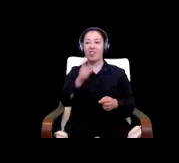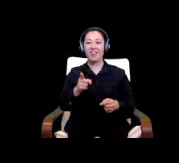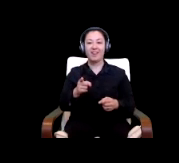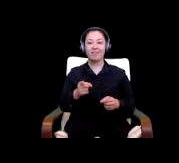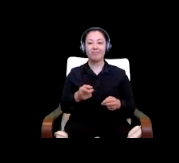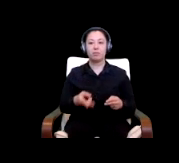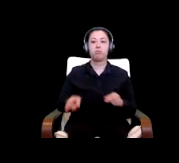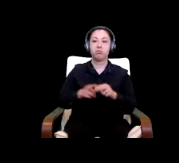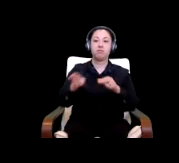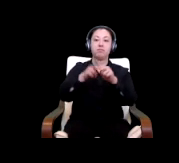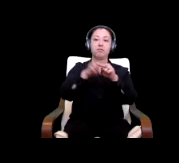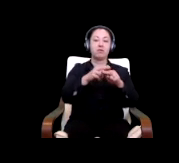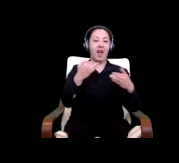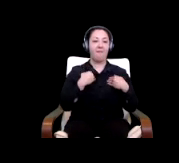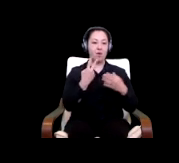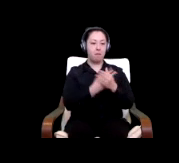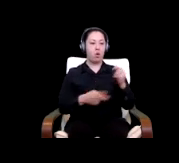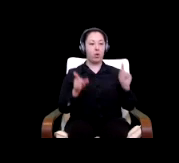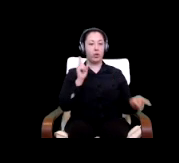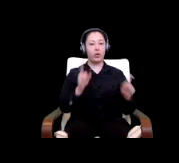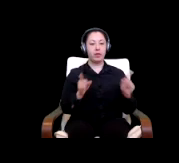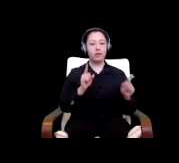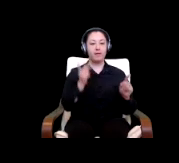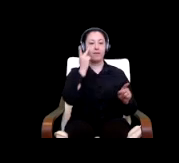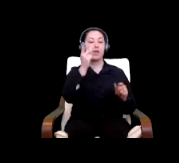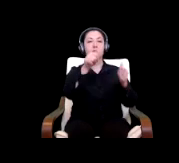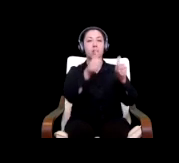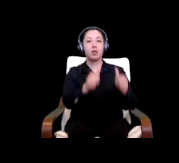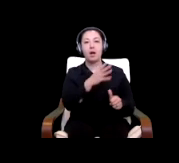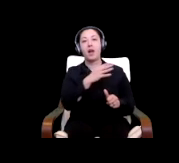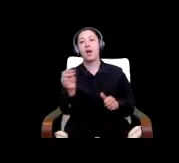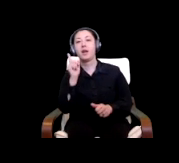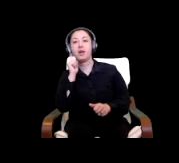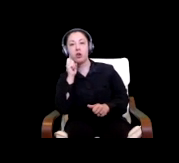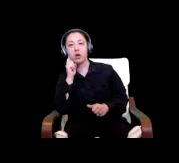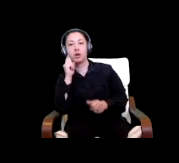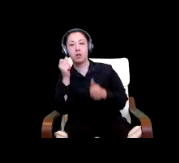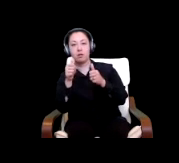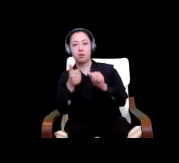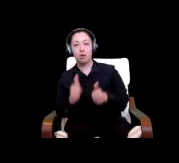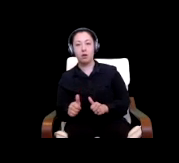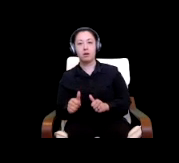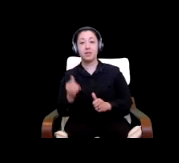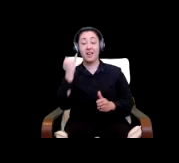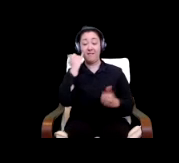kids or individuals have a combined vision and hearing loss have reduced capacity to